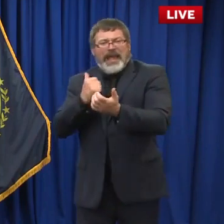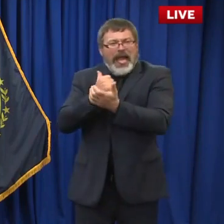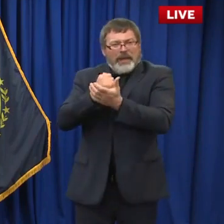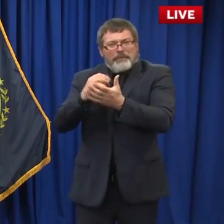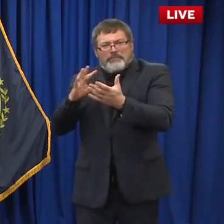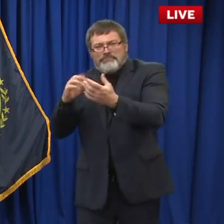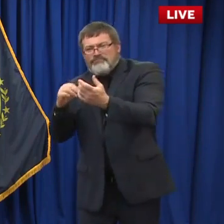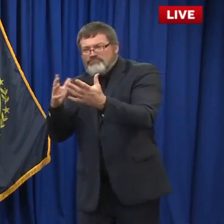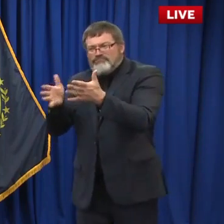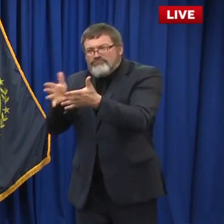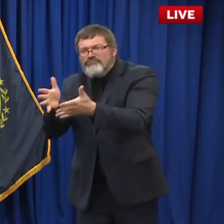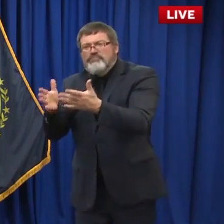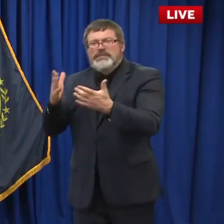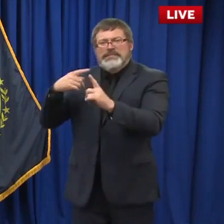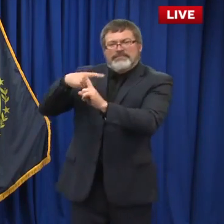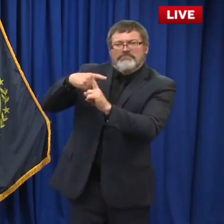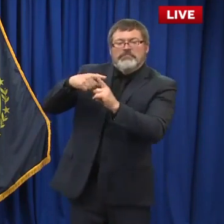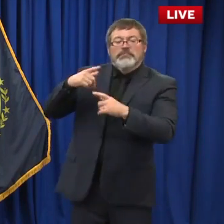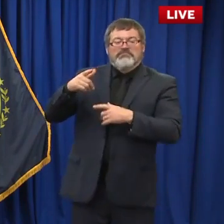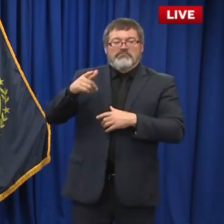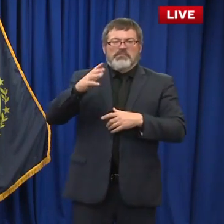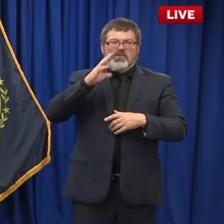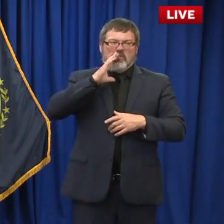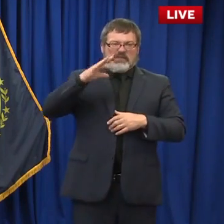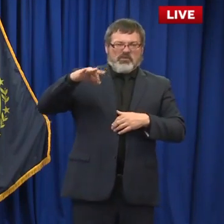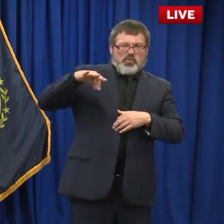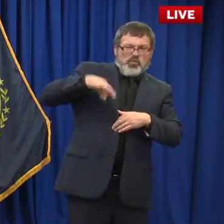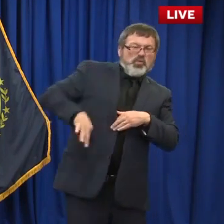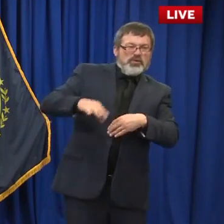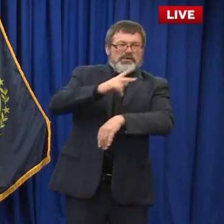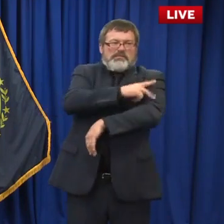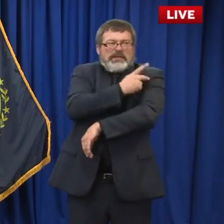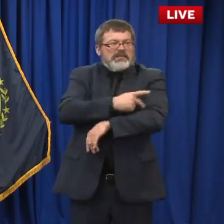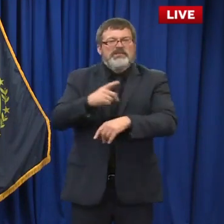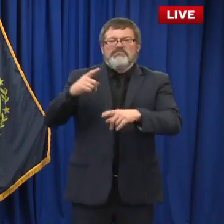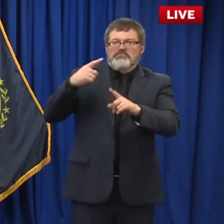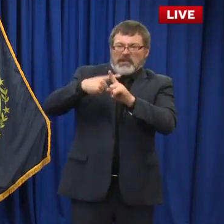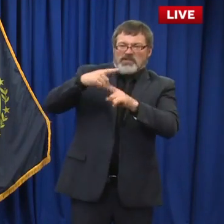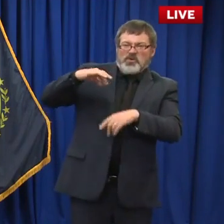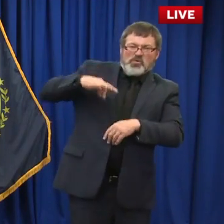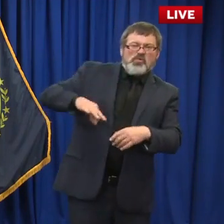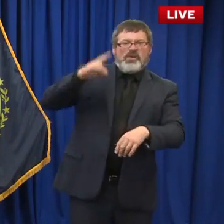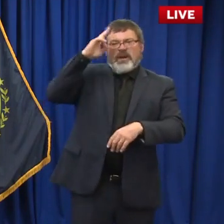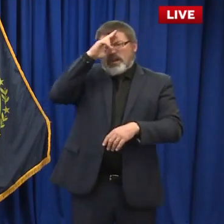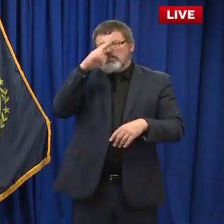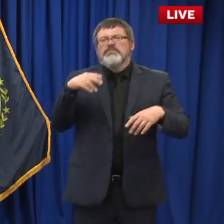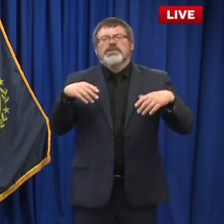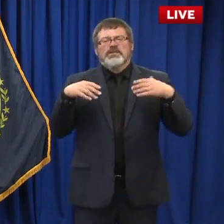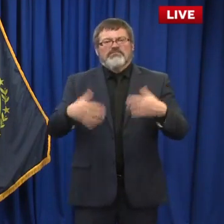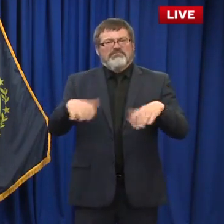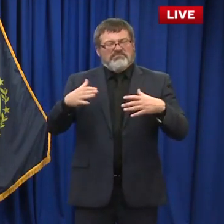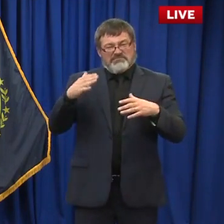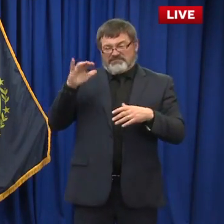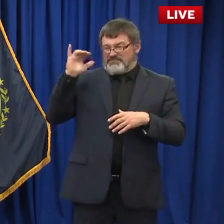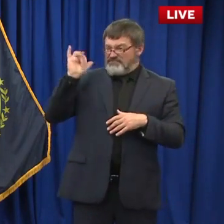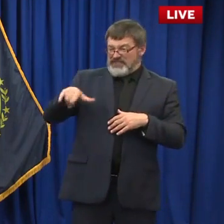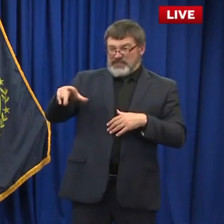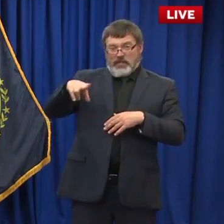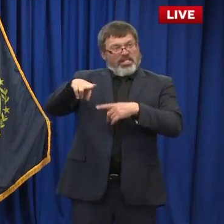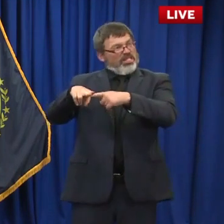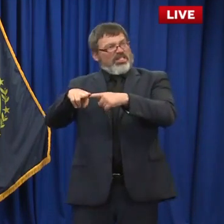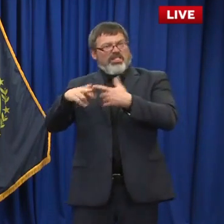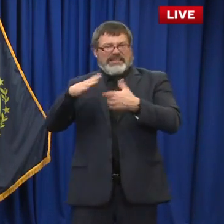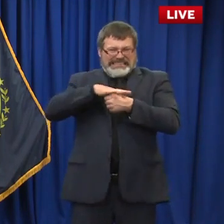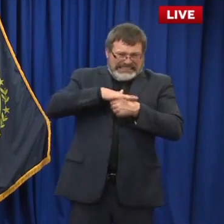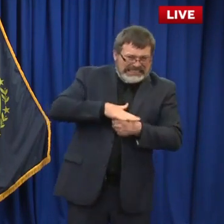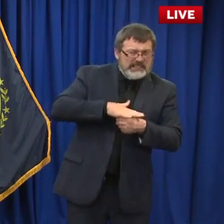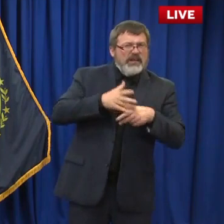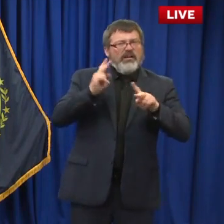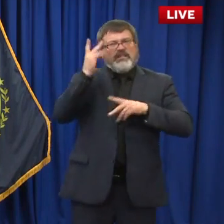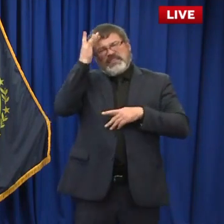THEIR BEHALF IN THOSE TIMES OF GOING INTO AN EMERGENCY ROOM CAN BRING A LOT OF ANXIETY, WE'VE HEARD A LOT OF STORIES OF INDIVIDUALS THAT, YOU KNOW, THEY'RE UNDER A LOT OF STRESS,